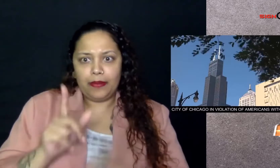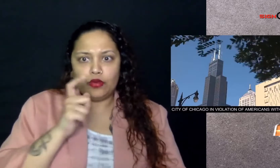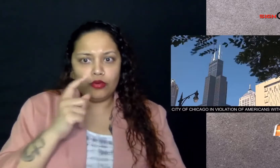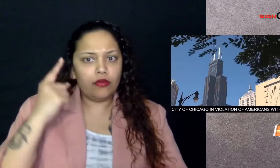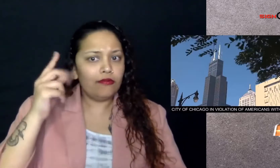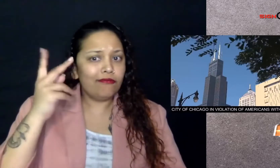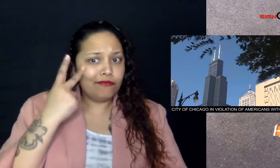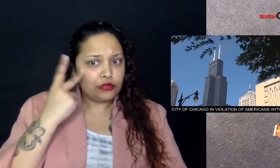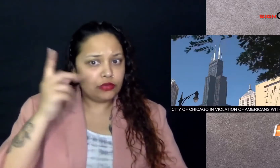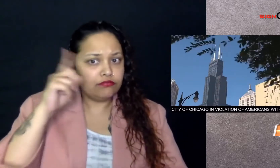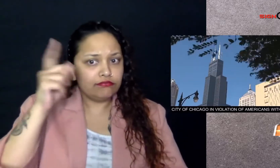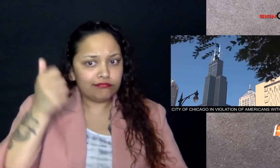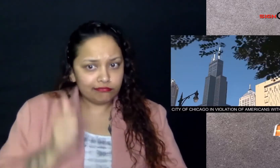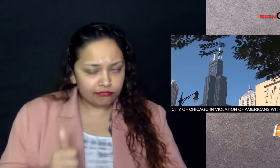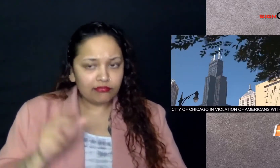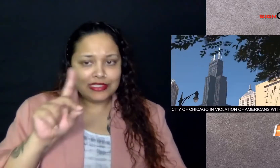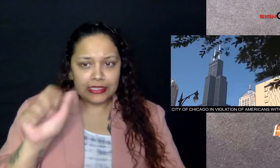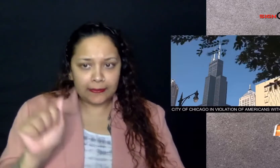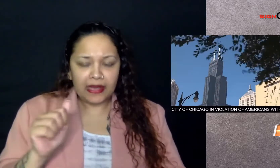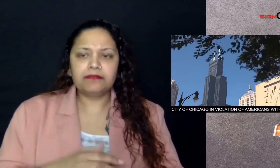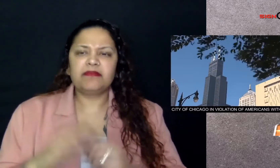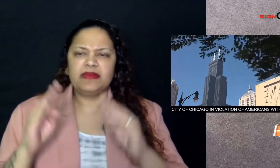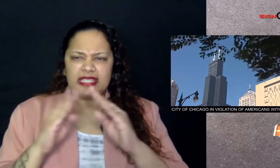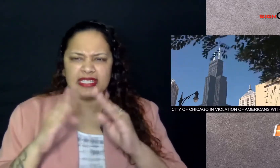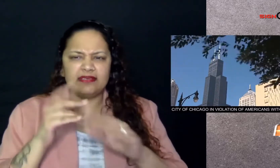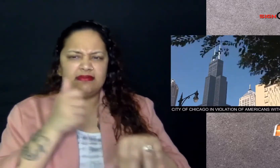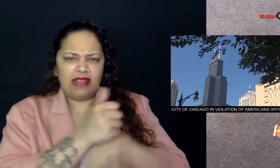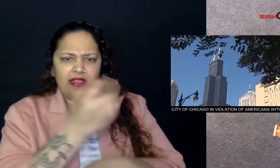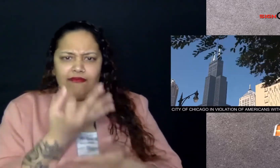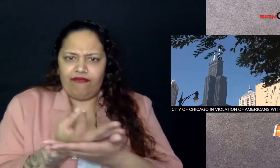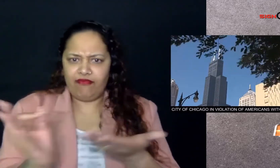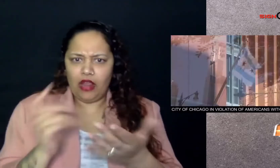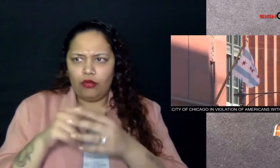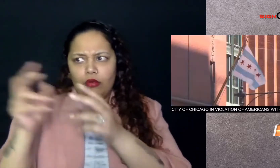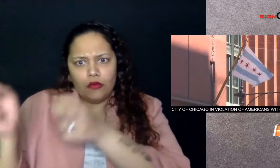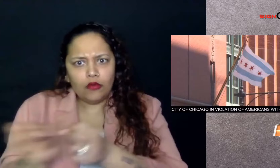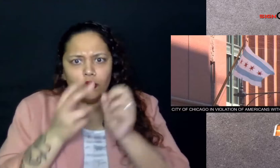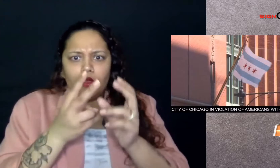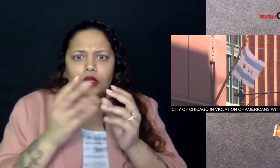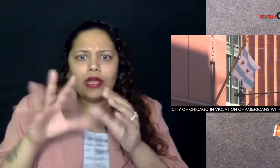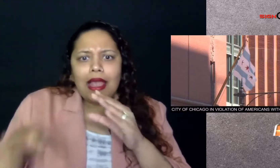according to a lawsuit filed in 2021 by people with visual disabilities